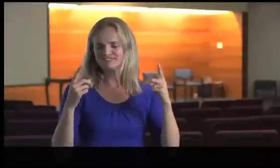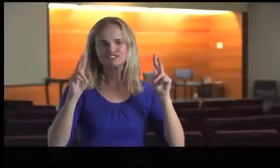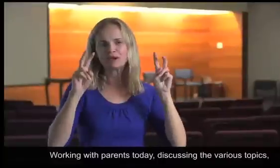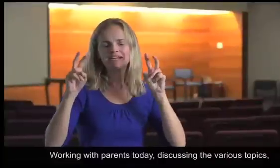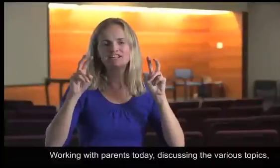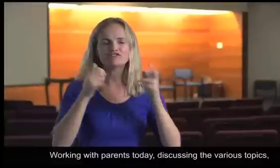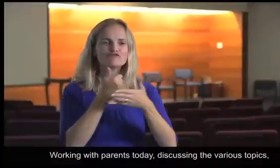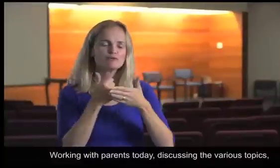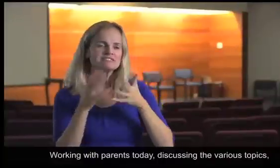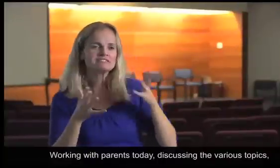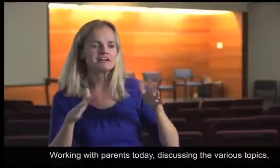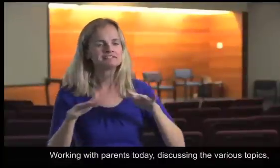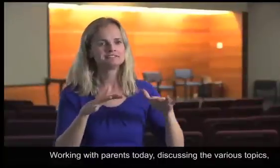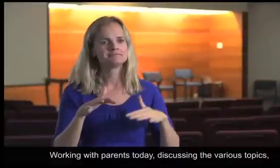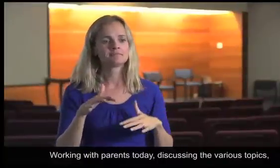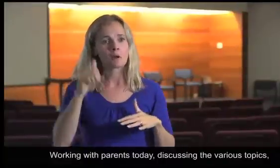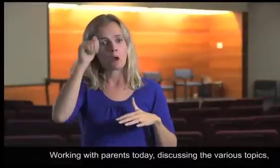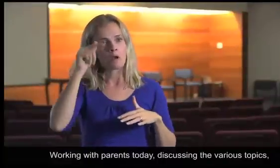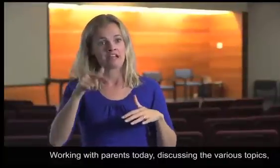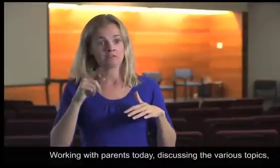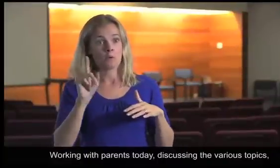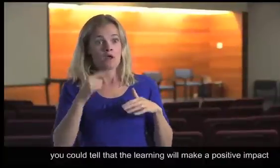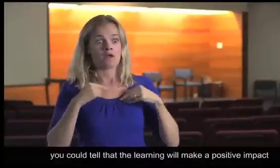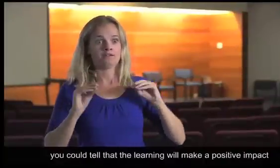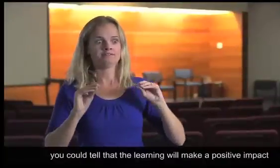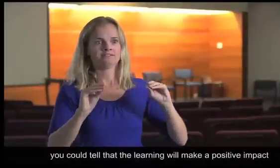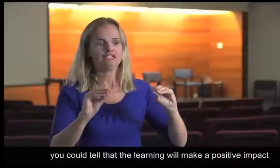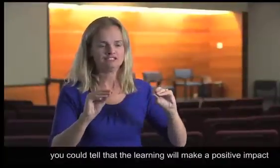Sara (signing): Working with parents today, discussing the various topics. You could tell